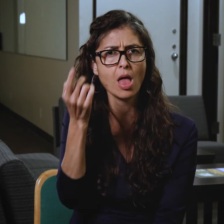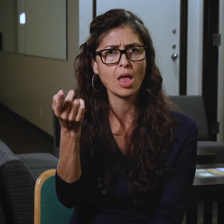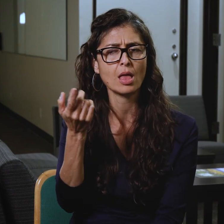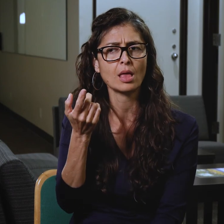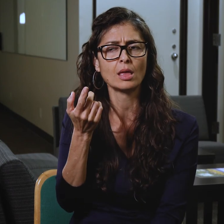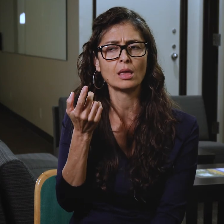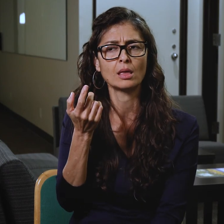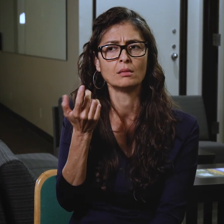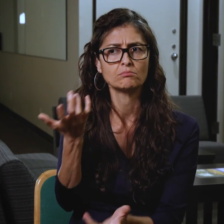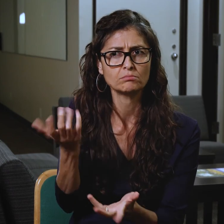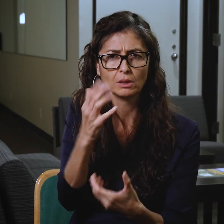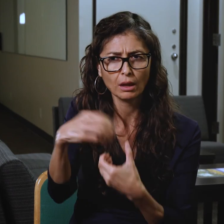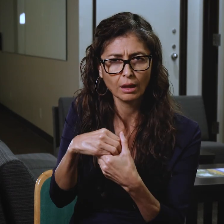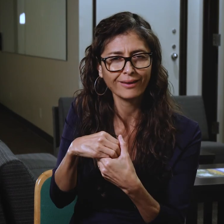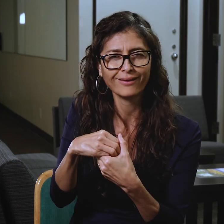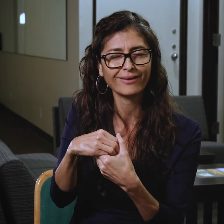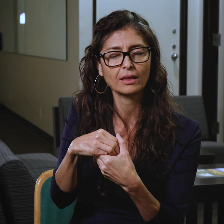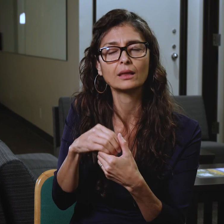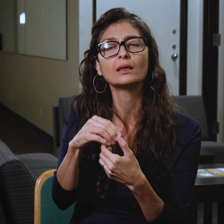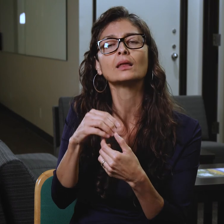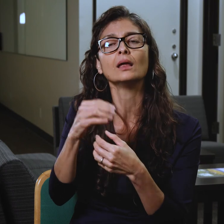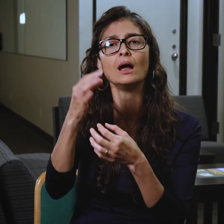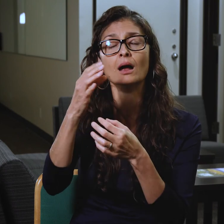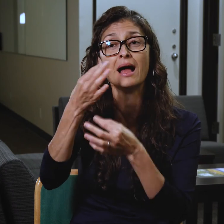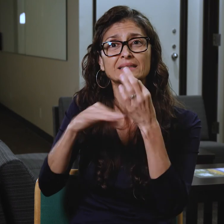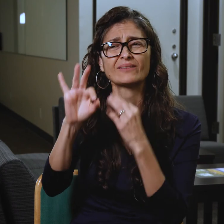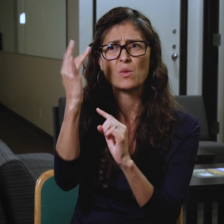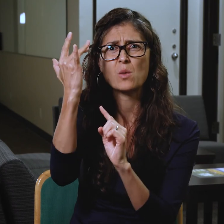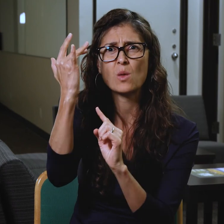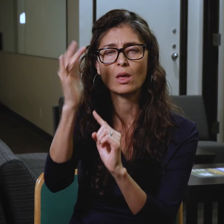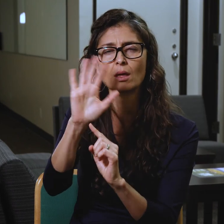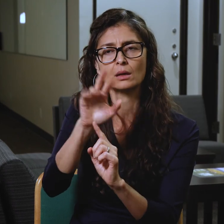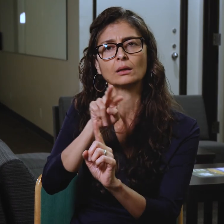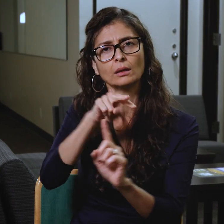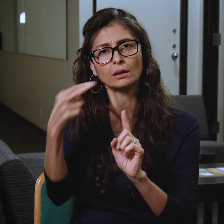We have to analyze why they aren't participating. Instead of asking in an antagonistic way,